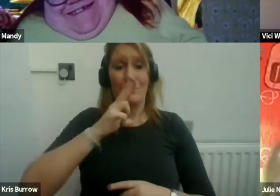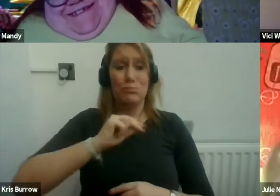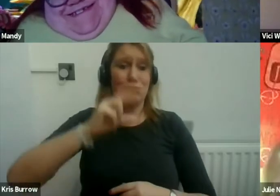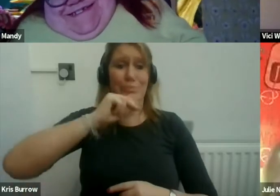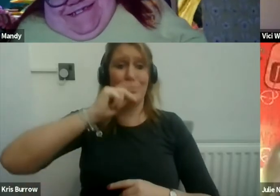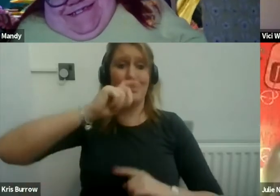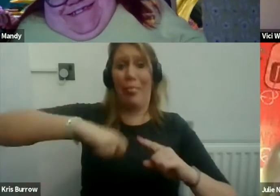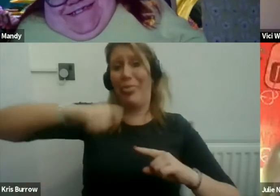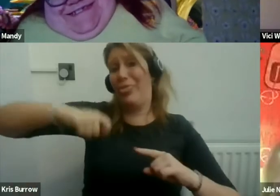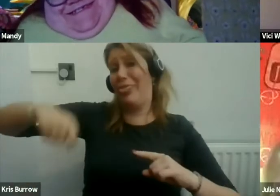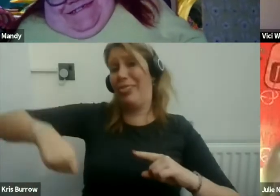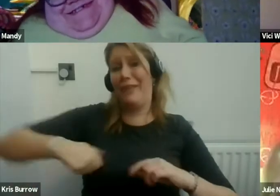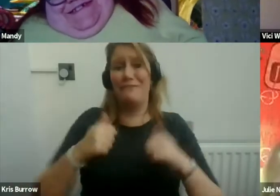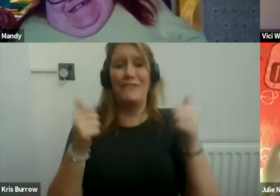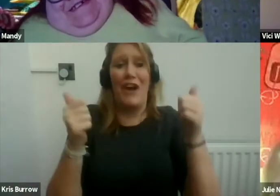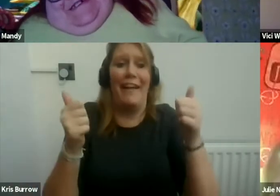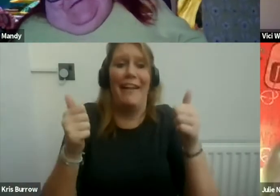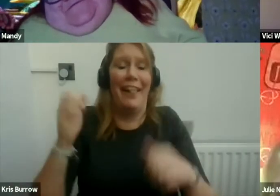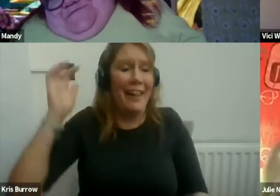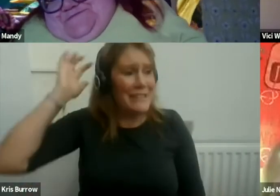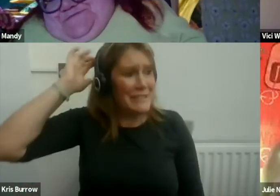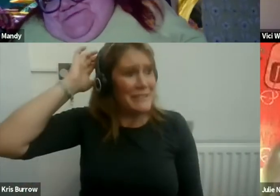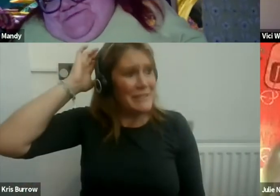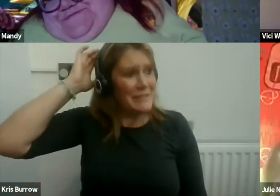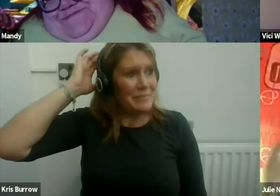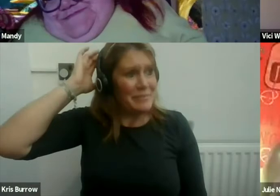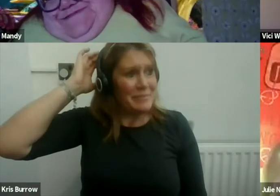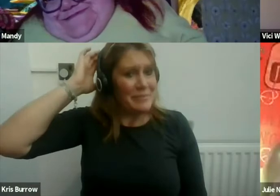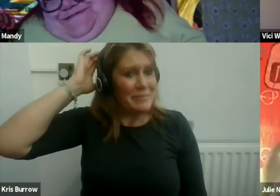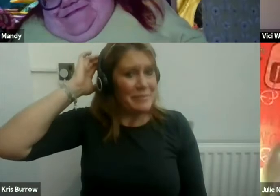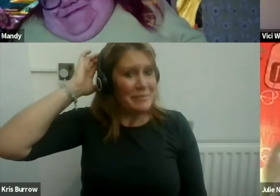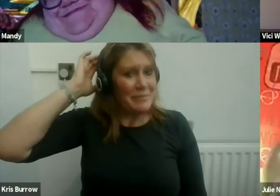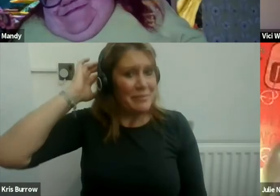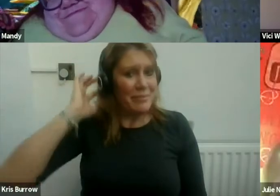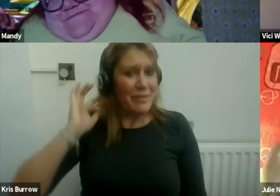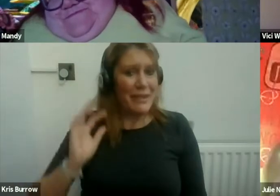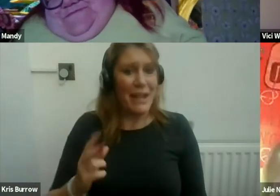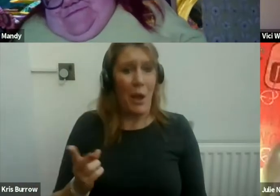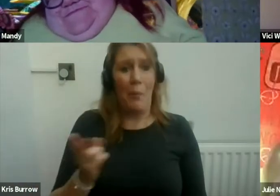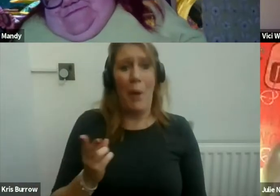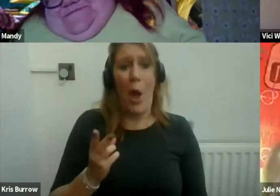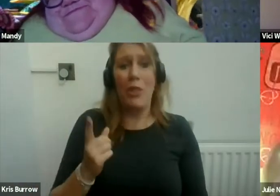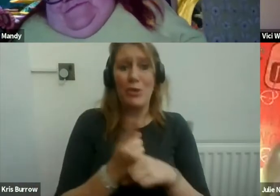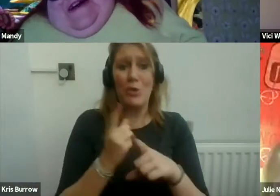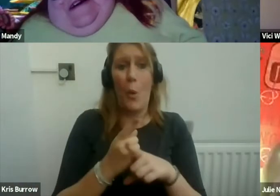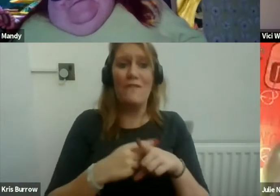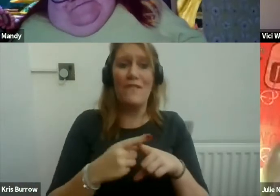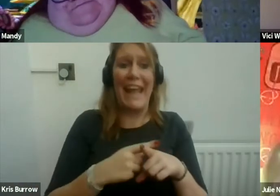We said beforehand we can both, we can both talk for England. Yes.